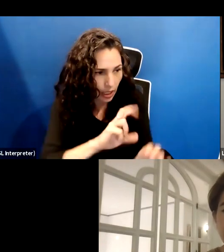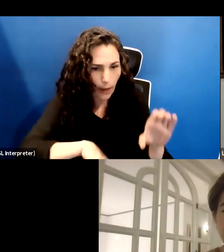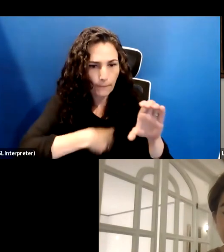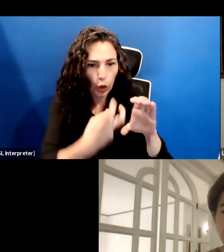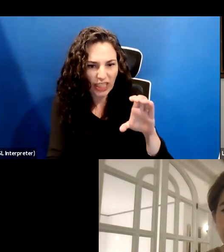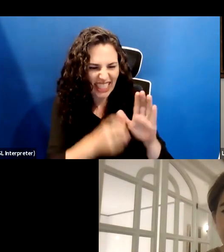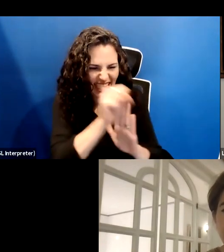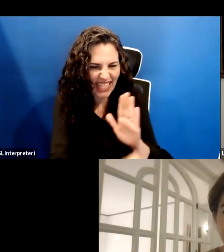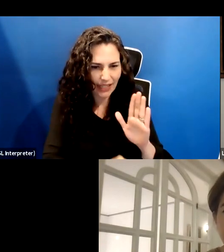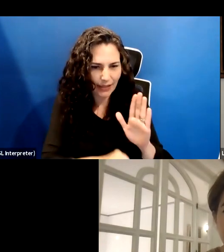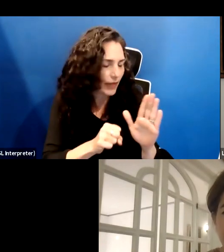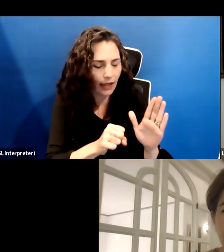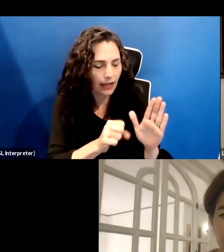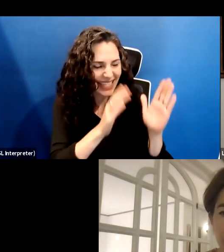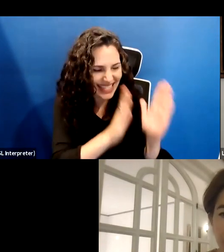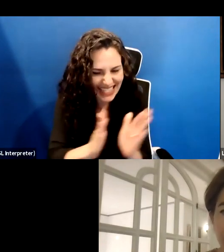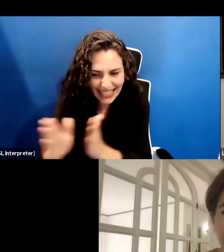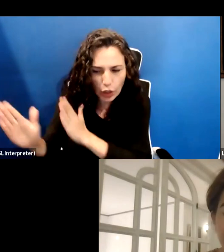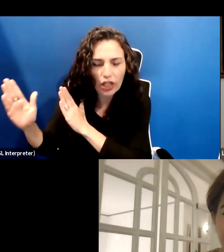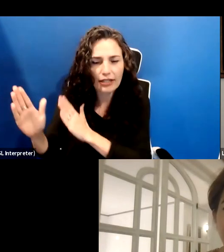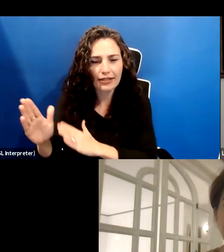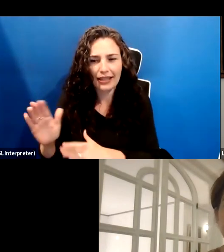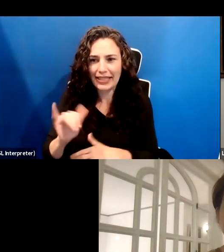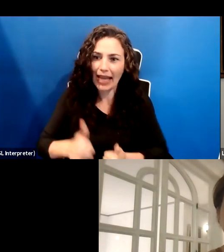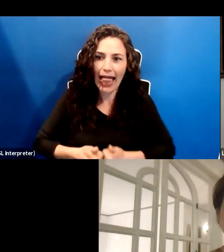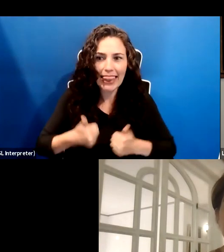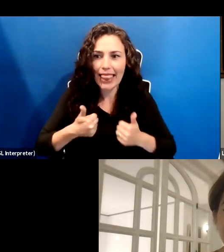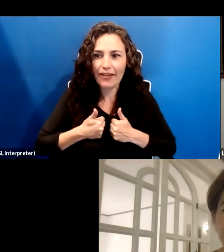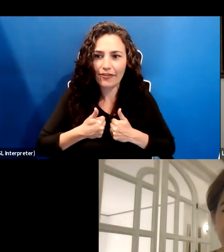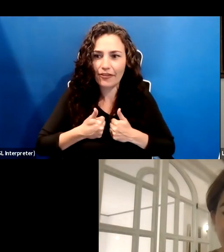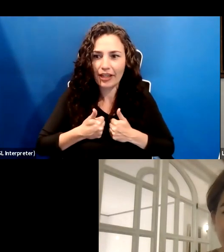Were you surprised at how many people kind of reacted to it?